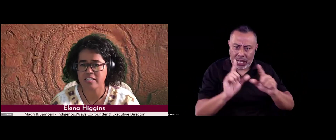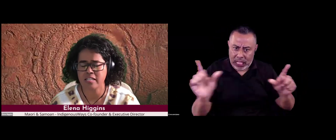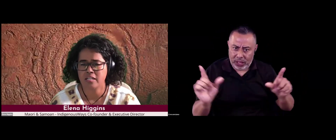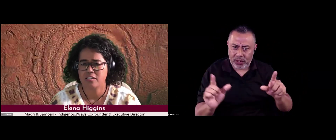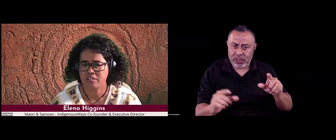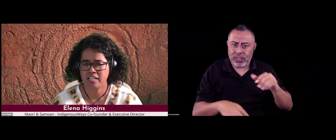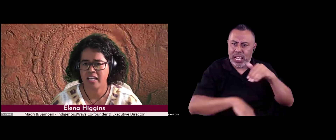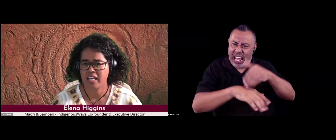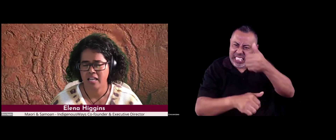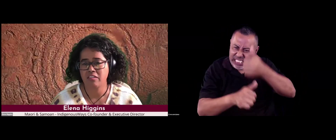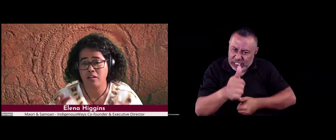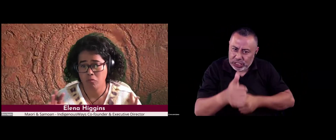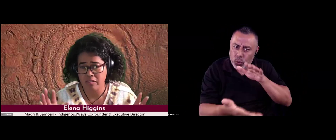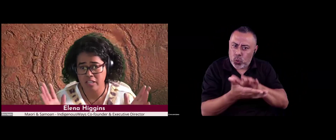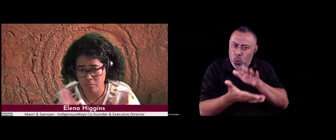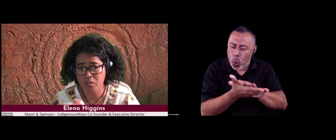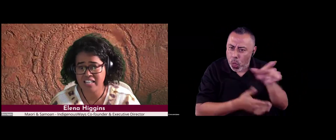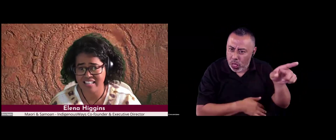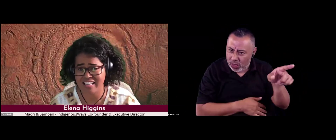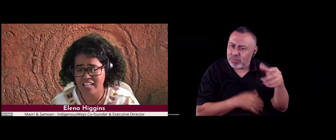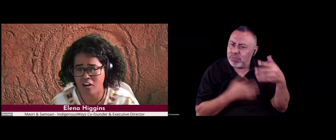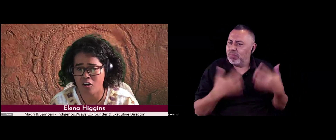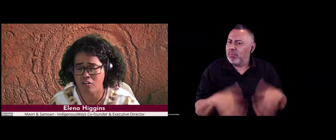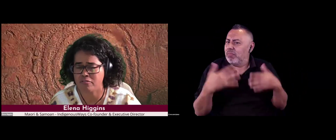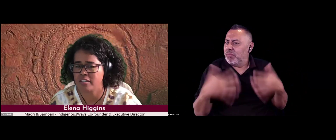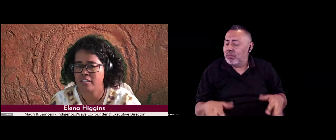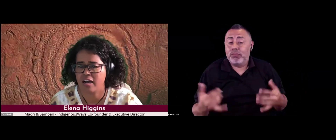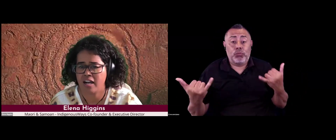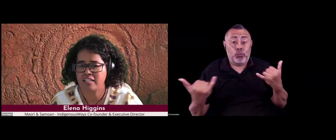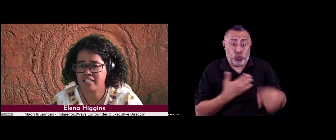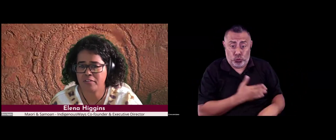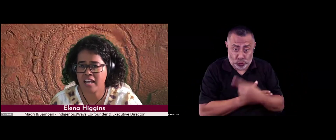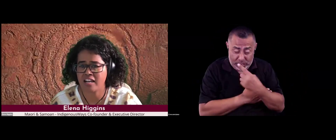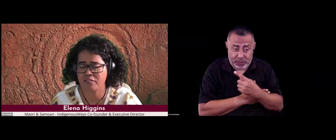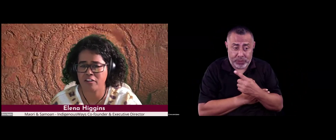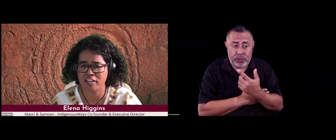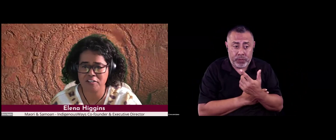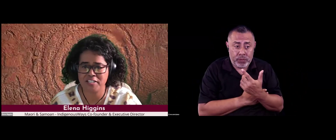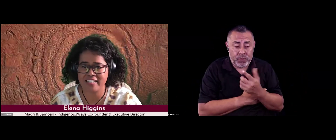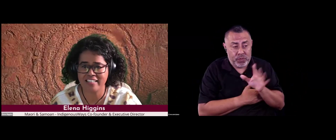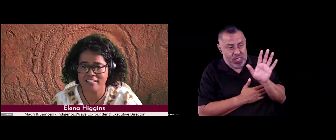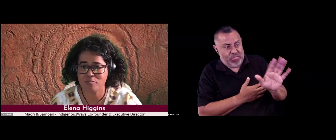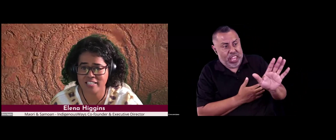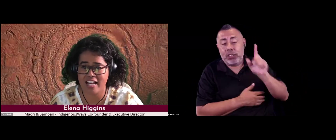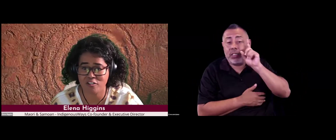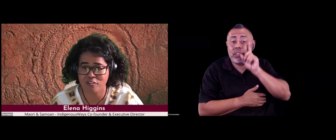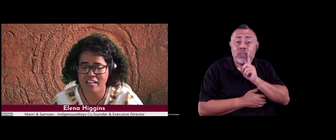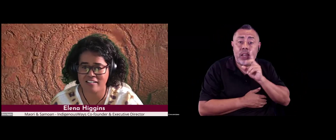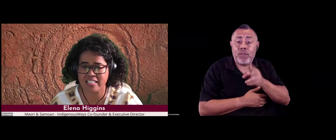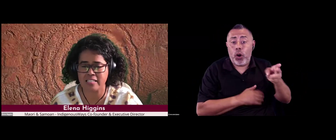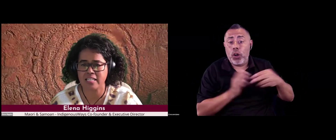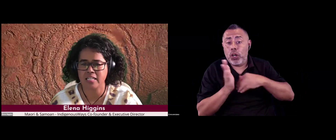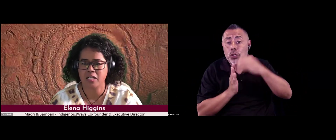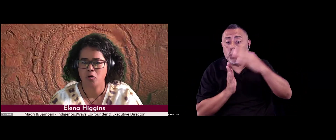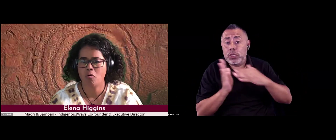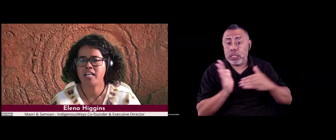So today and, and the community then of deaf and hard of hearing New Zealanders was a hundred 1,000.